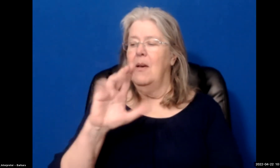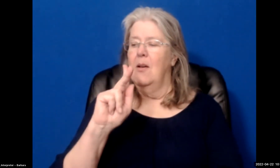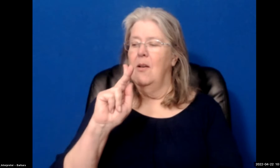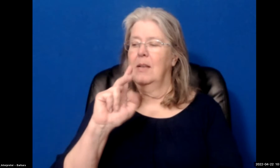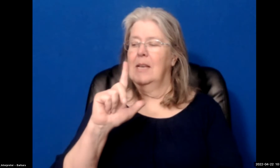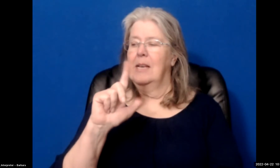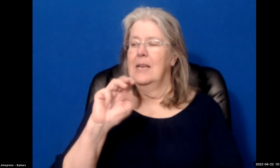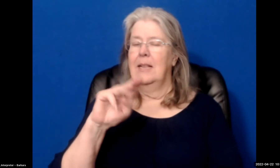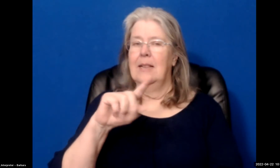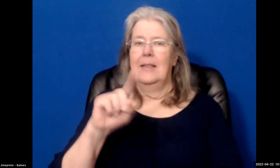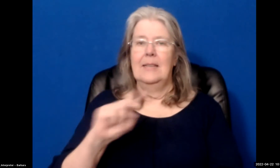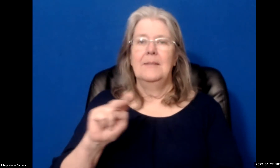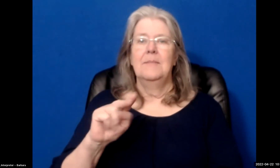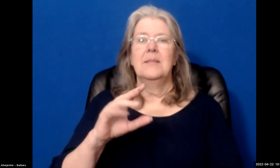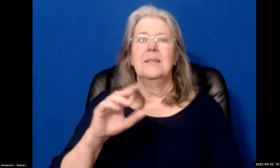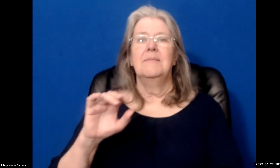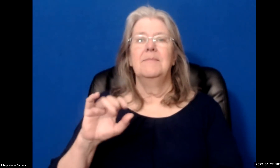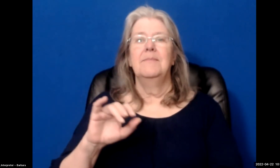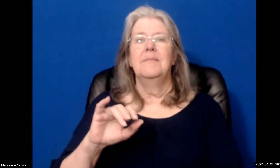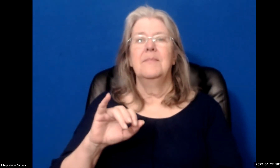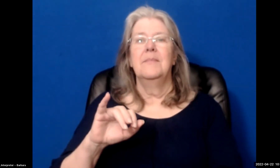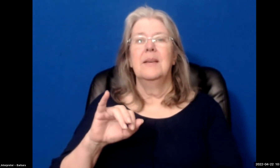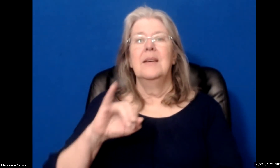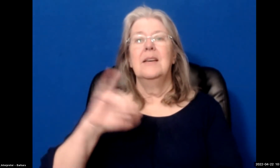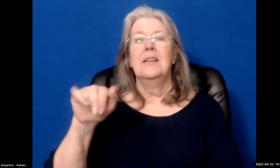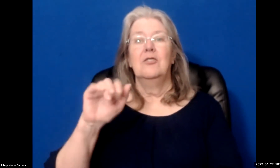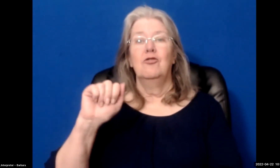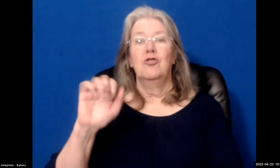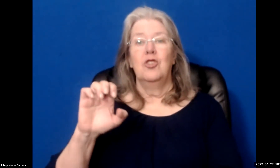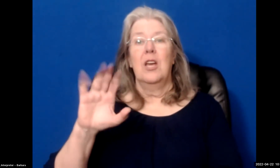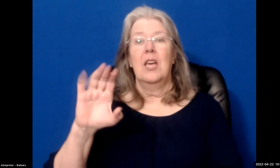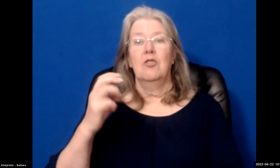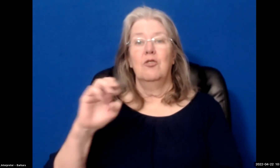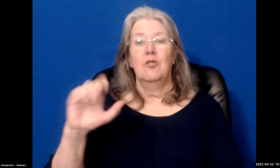introduction to Dr Klemsz in the beginning of our -- at the beginning of our webinar and